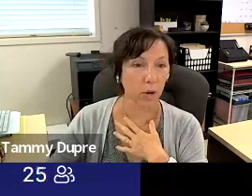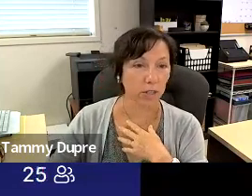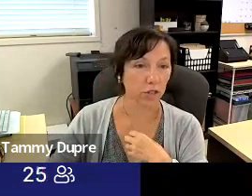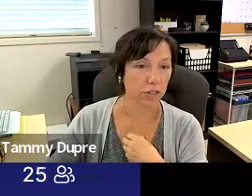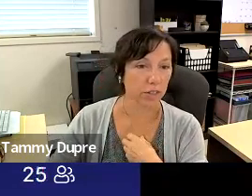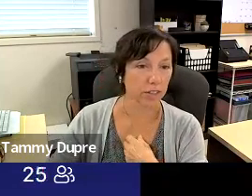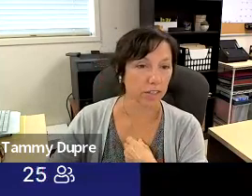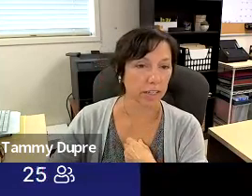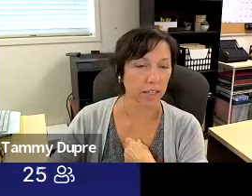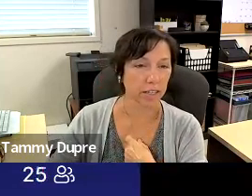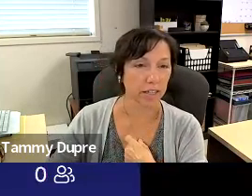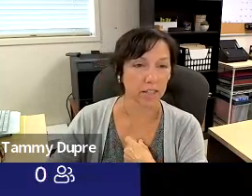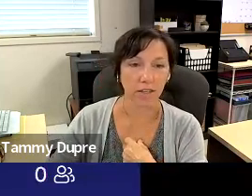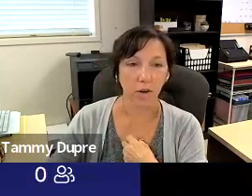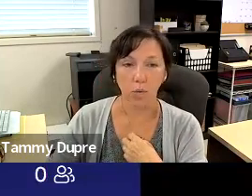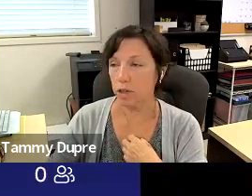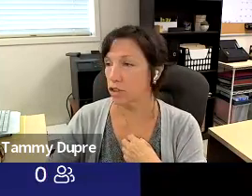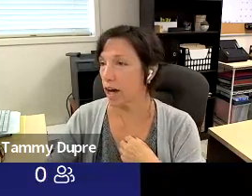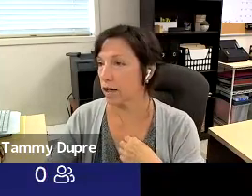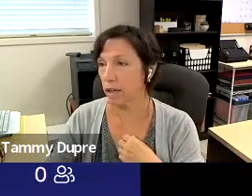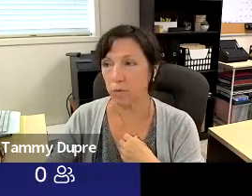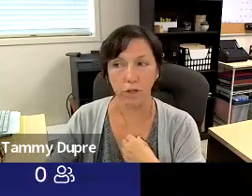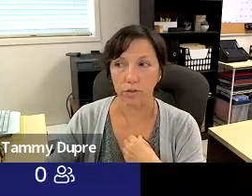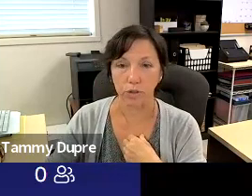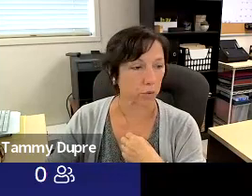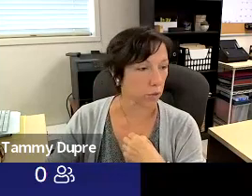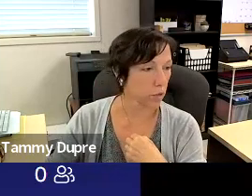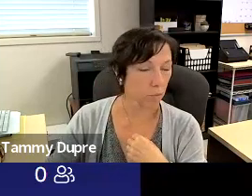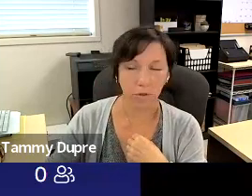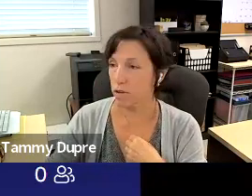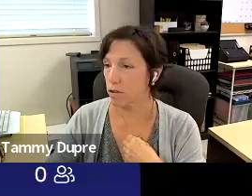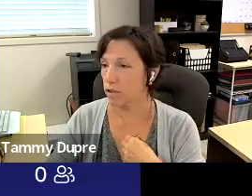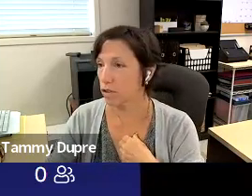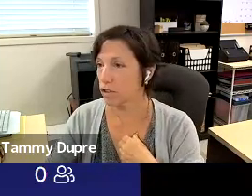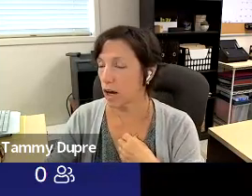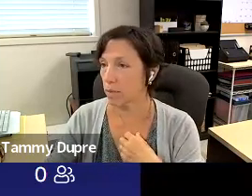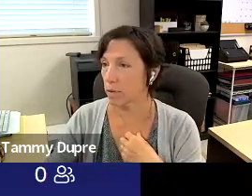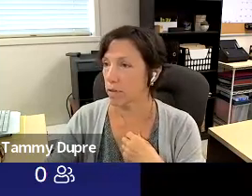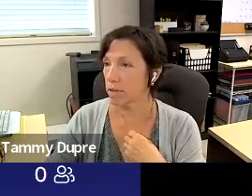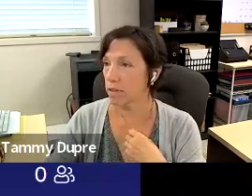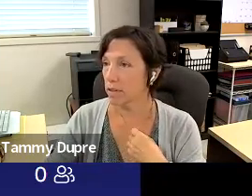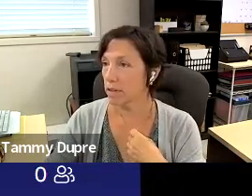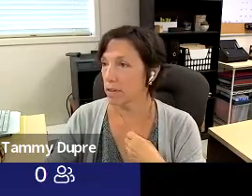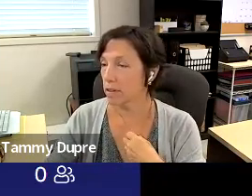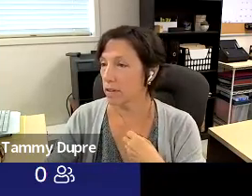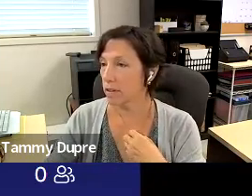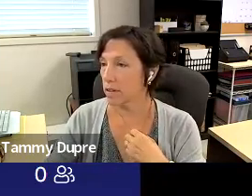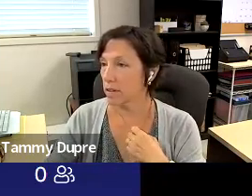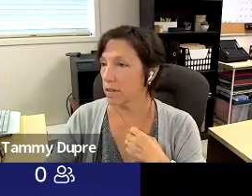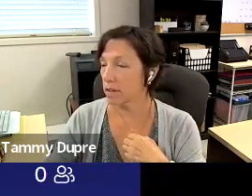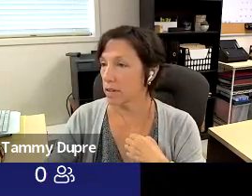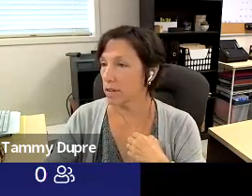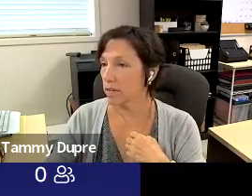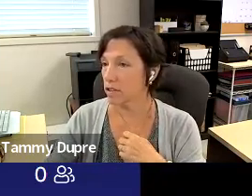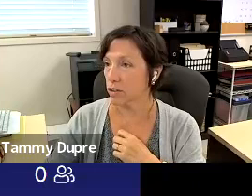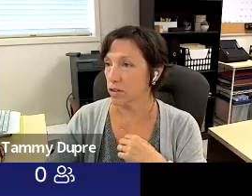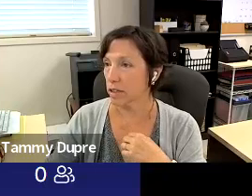Okay, so next question is, what is your title? Like, what do you do? Within your job.